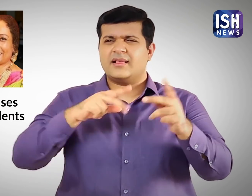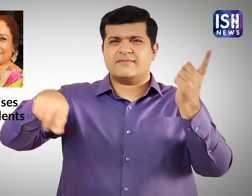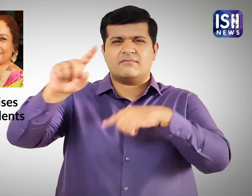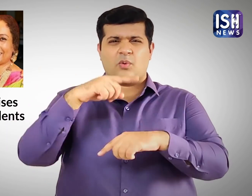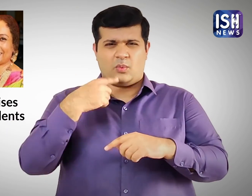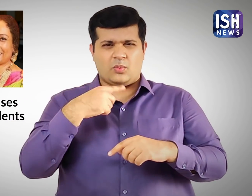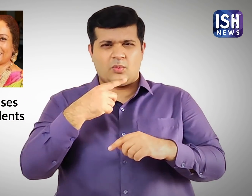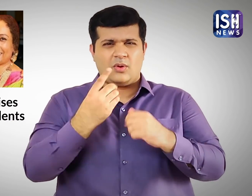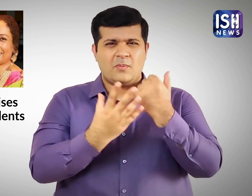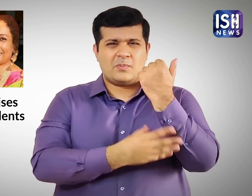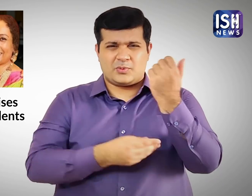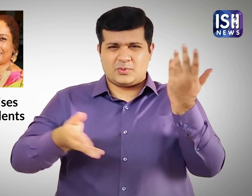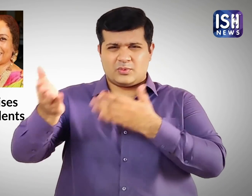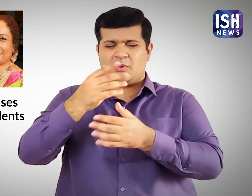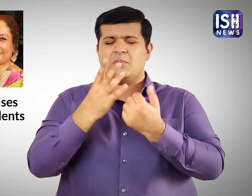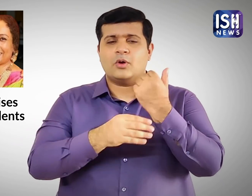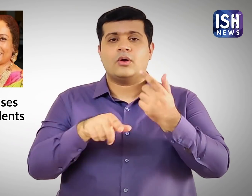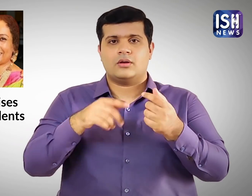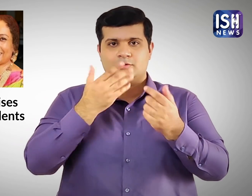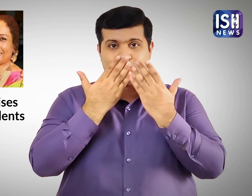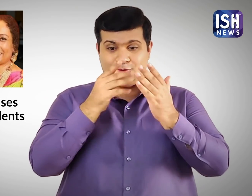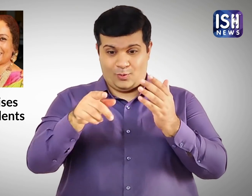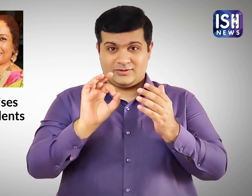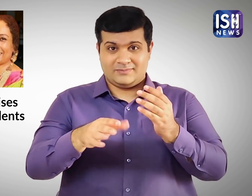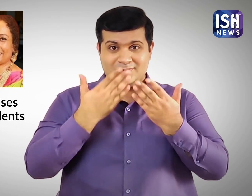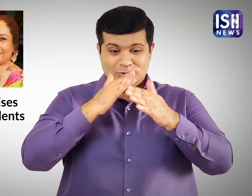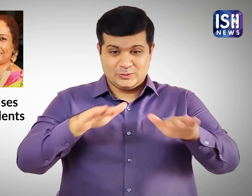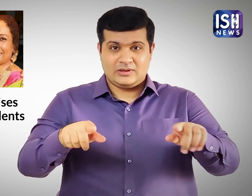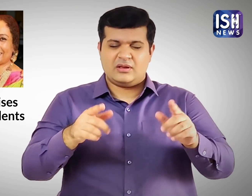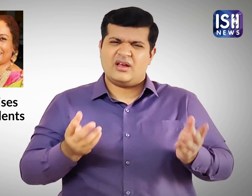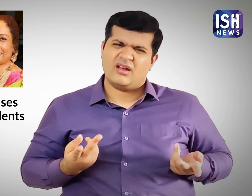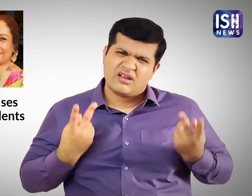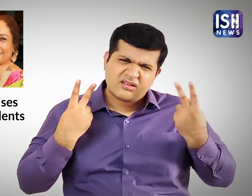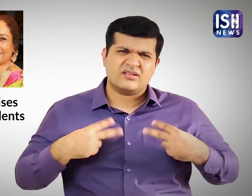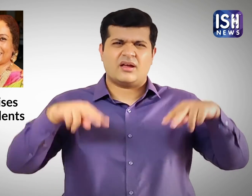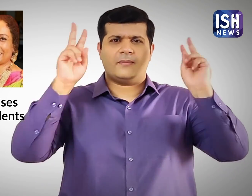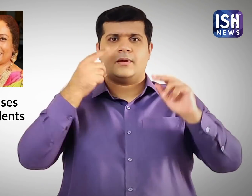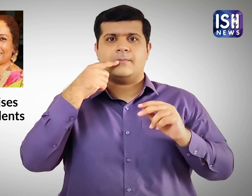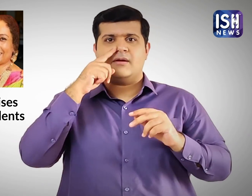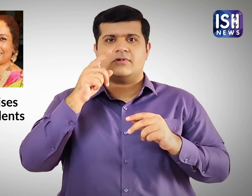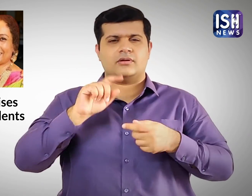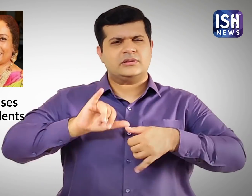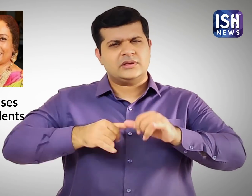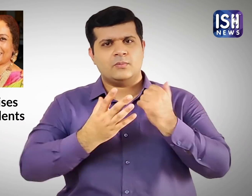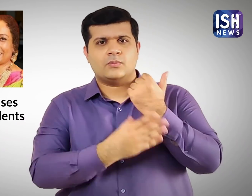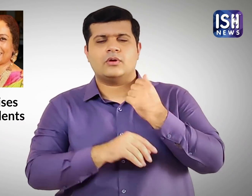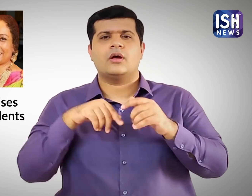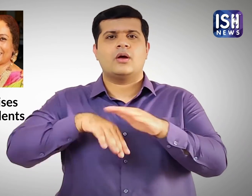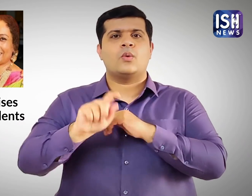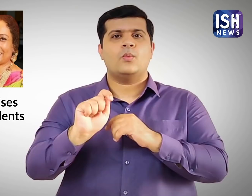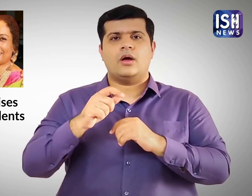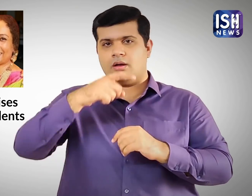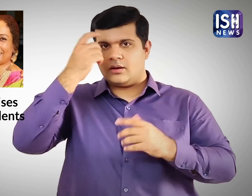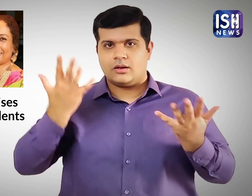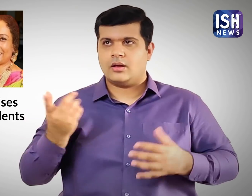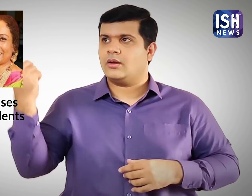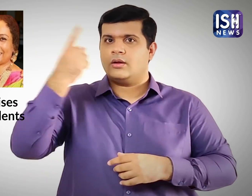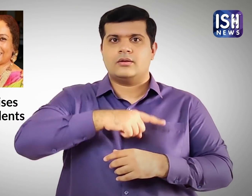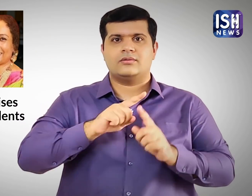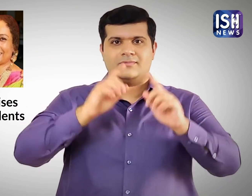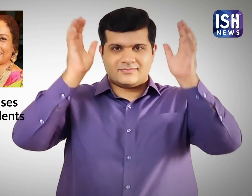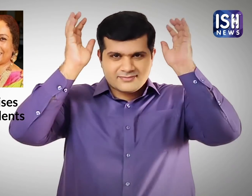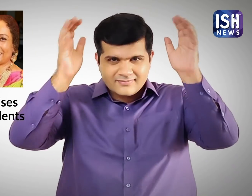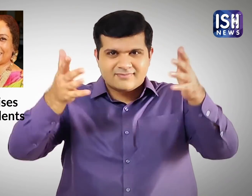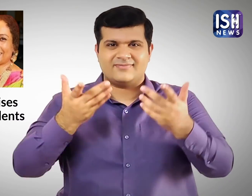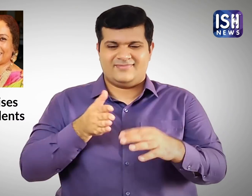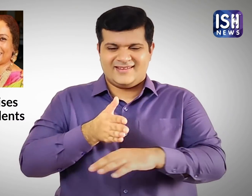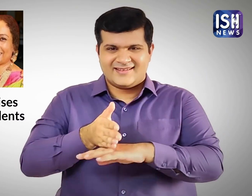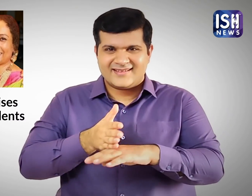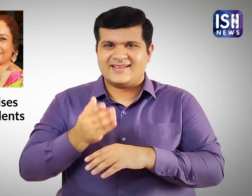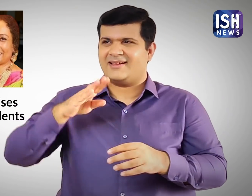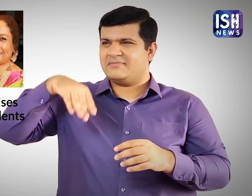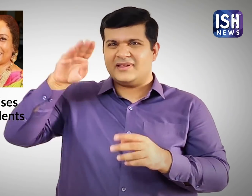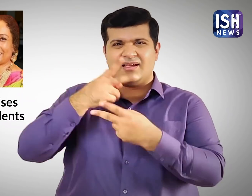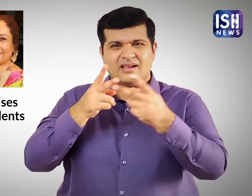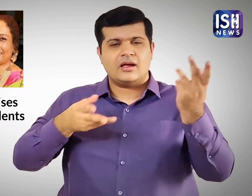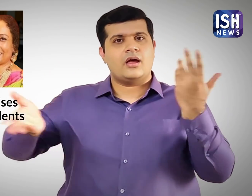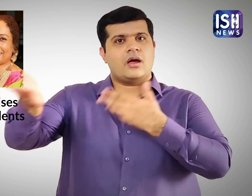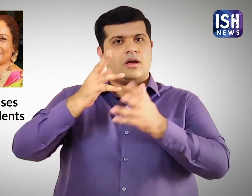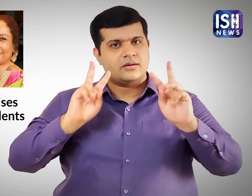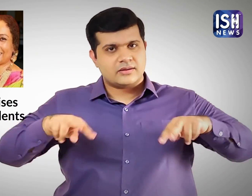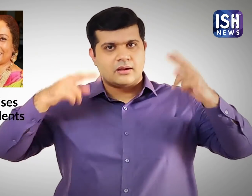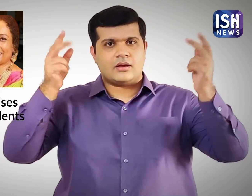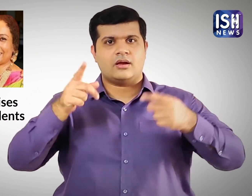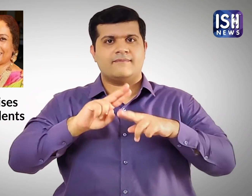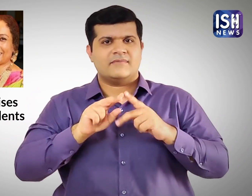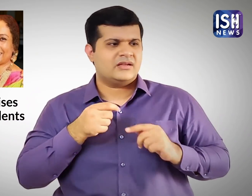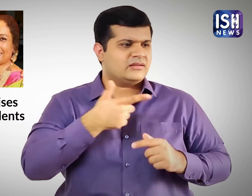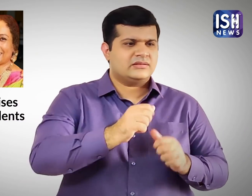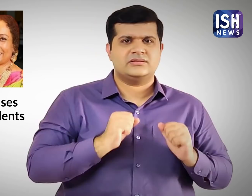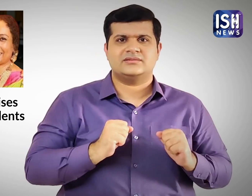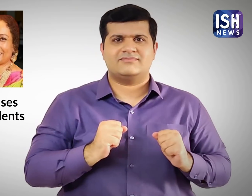as many children in the school, were poor and their parents were daily wage workers.